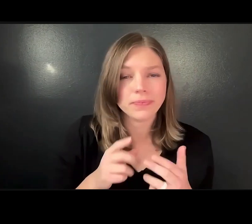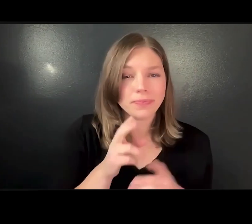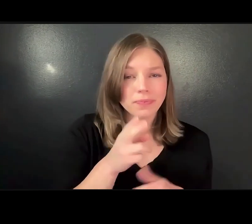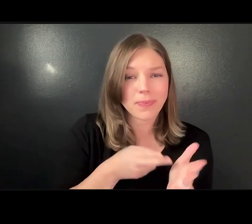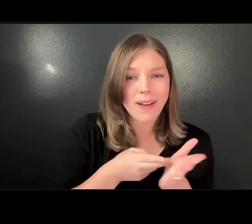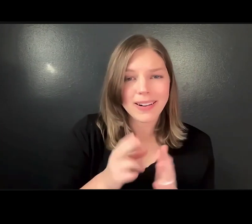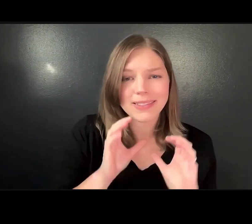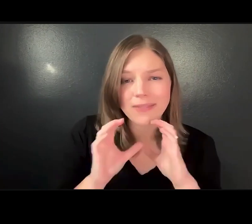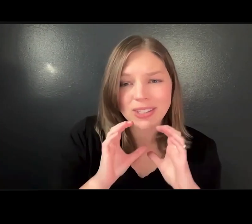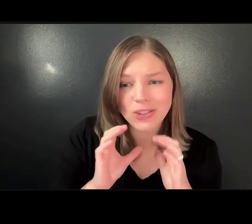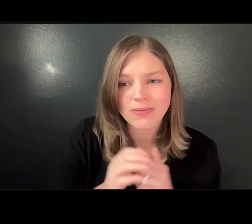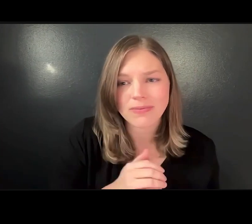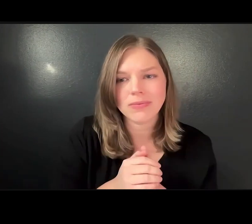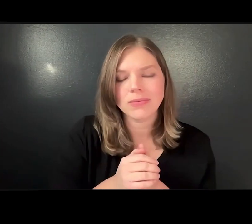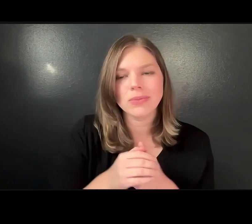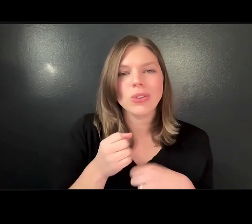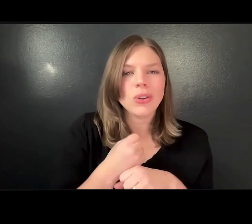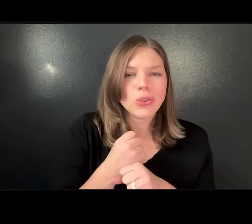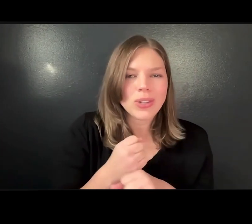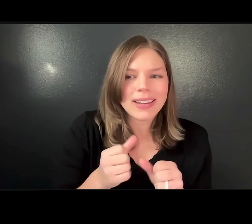Third is honest conversations.